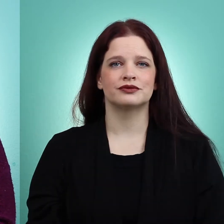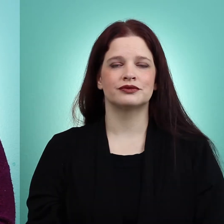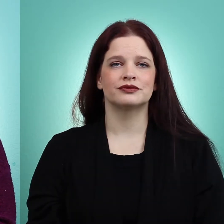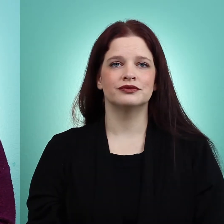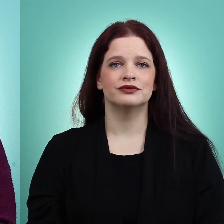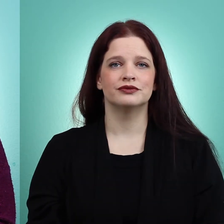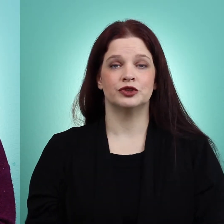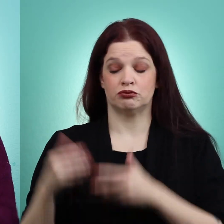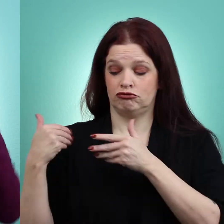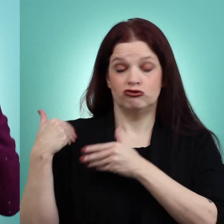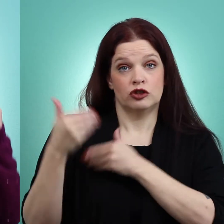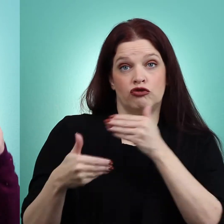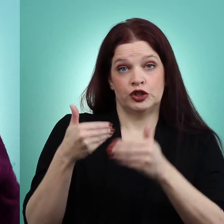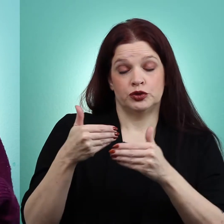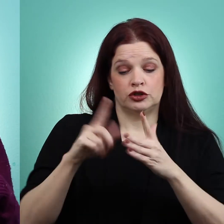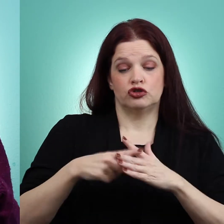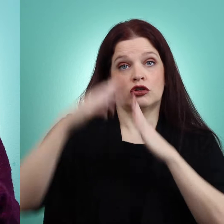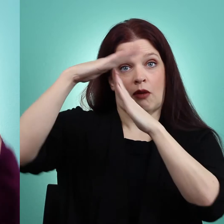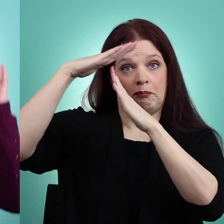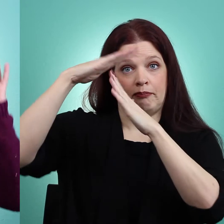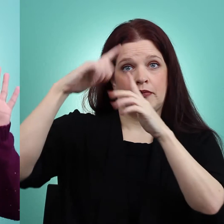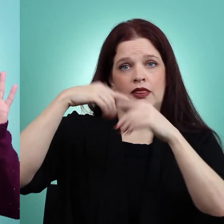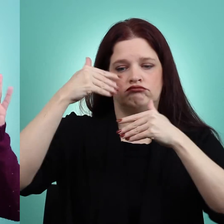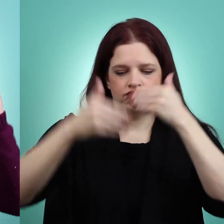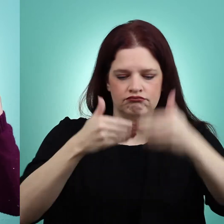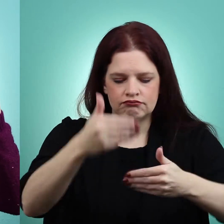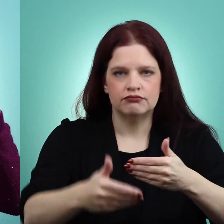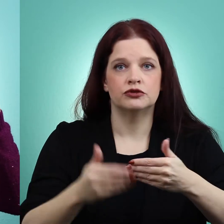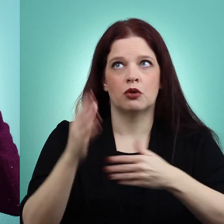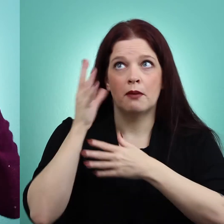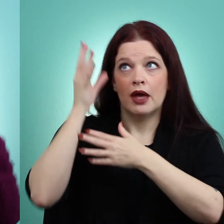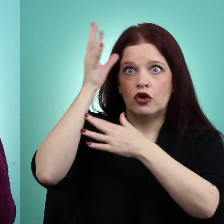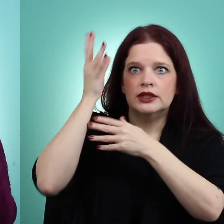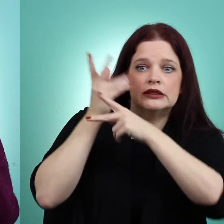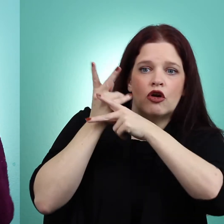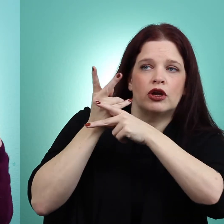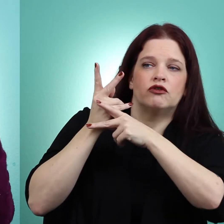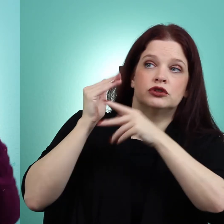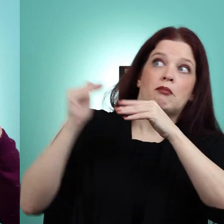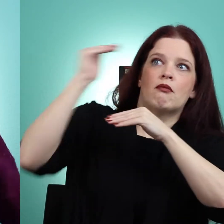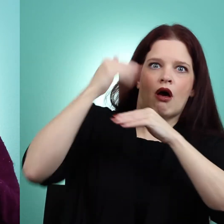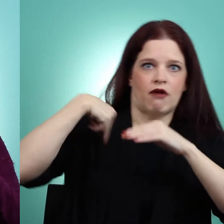So generationally, we're going to go from the top to the bottom. So our parents, our caregivers are above ourselves and then will